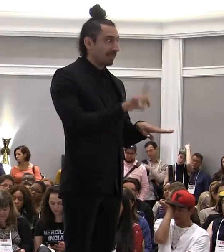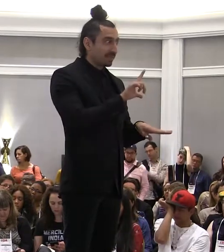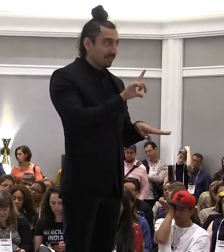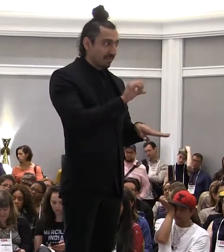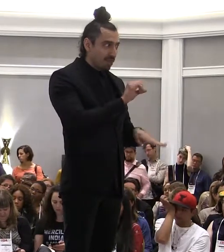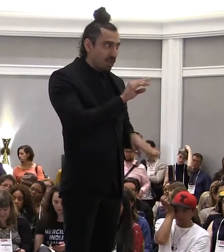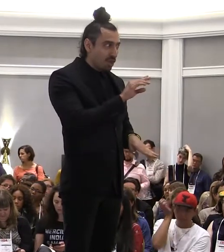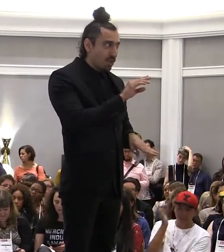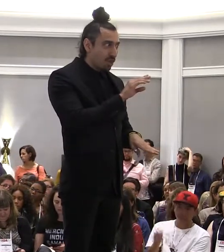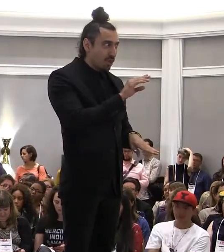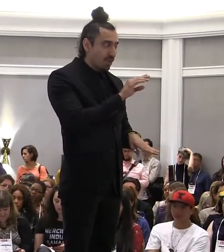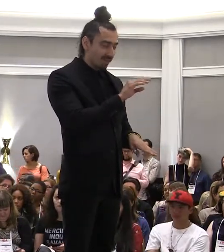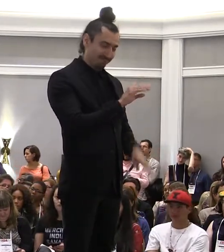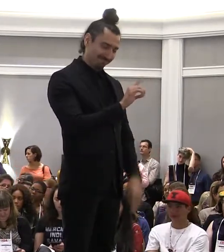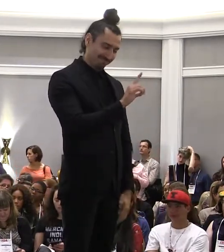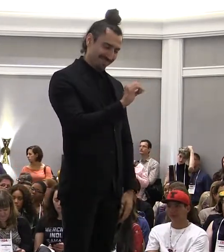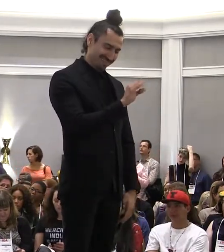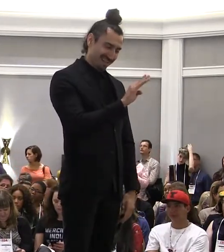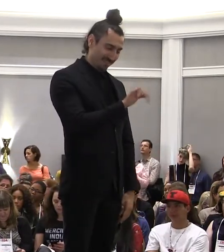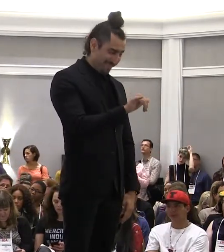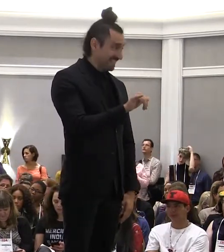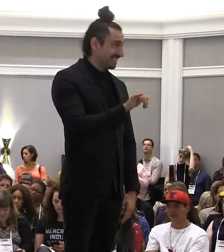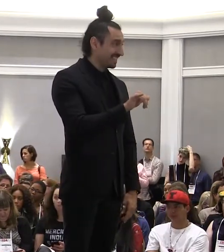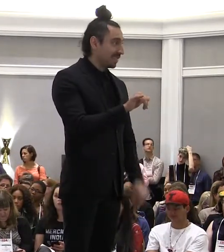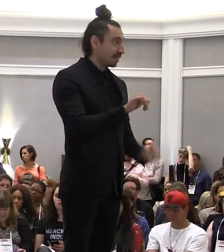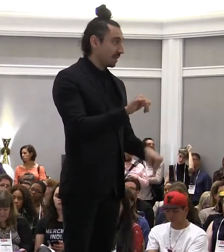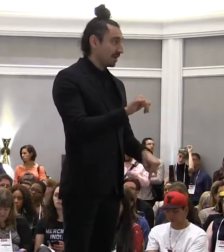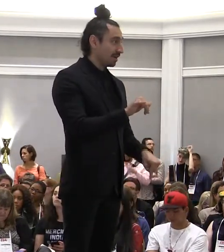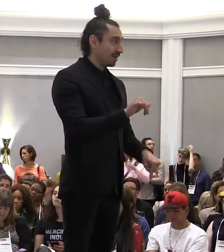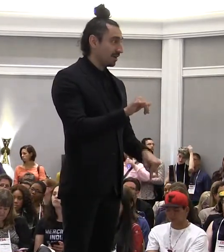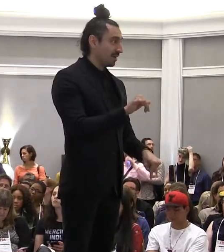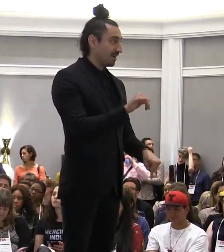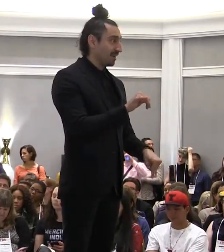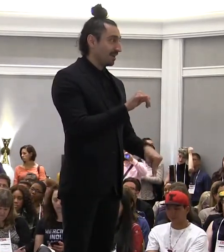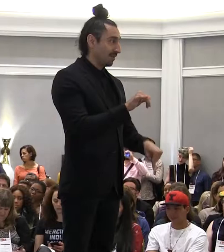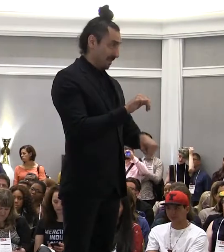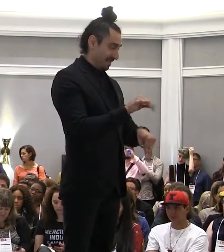Kind of important, that's where we are now. Registrations right out here, all of our exhibitors, the bookstore is over there.